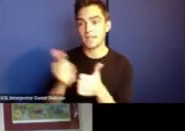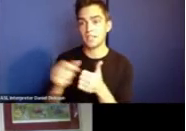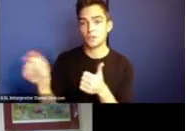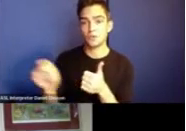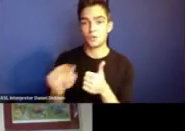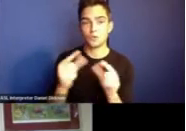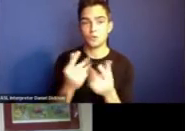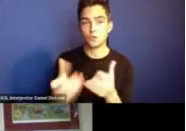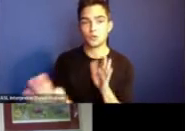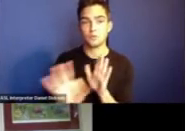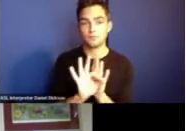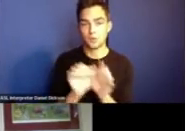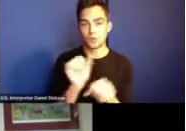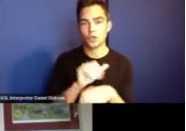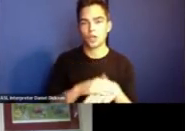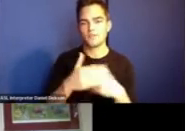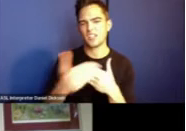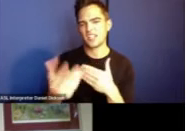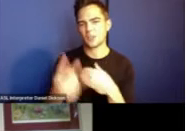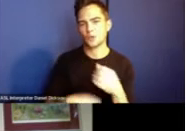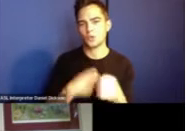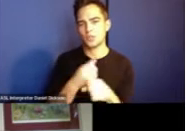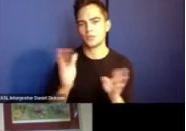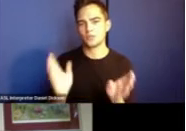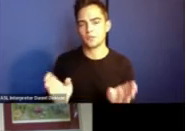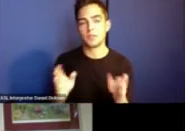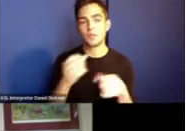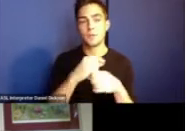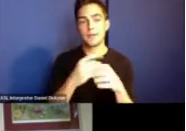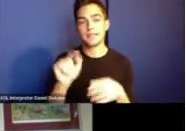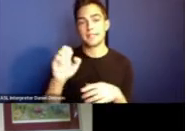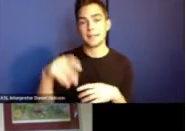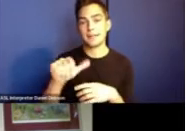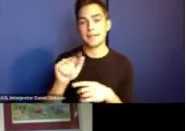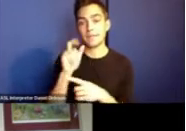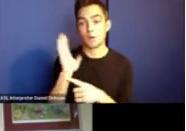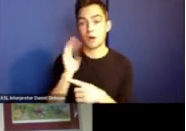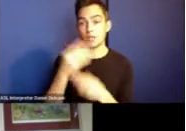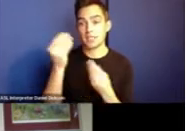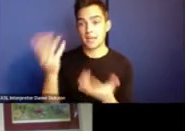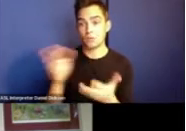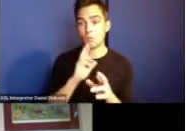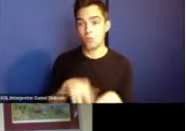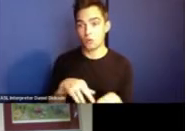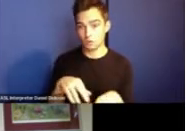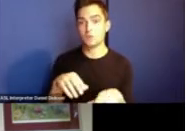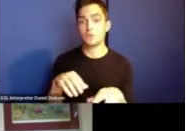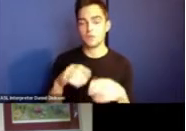Throughout the next year to two years, we began to create templates for our data reports. We wanted to measure outcomes,